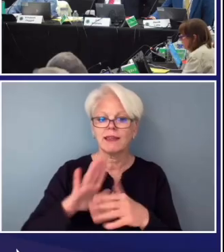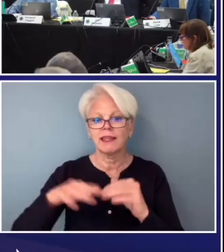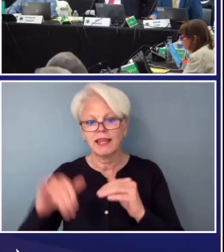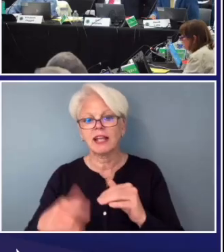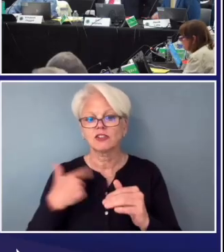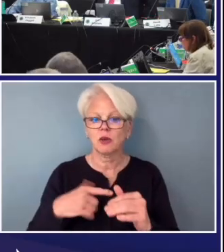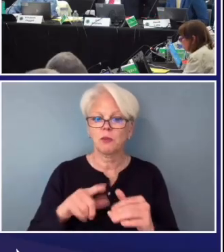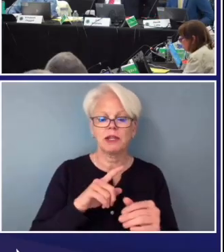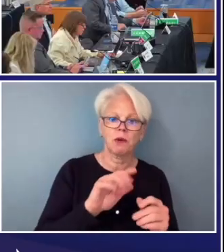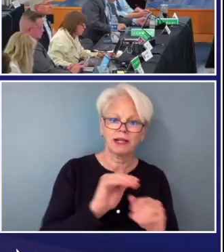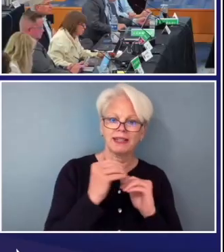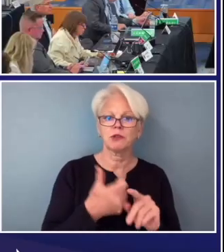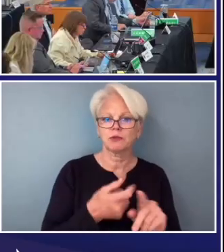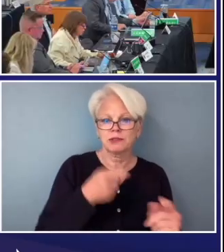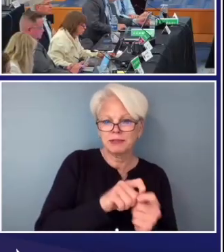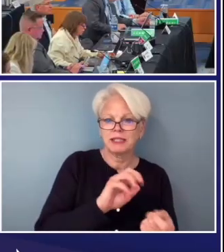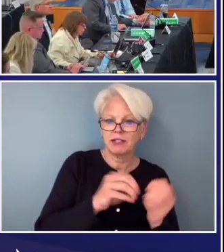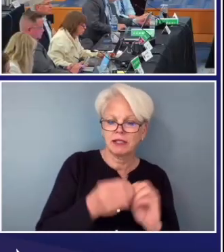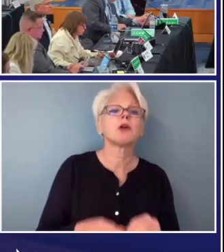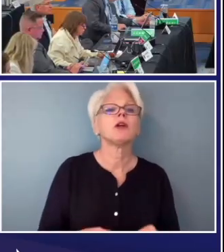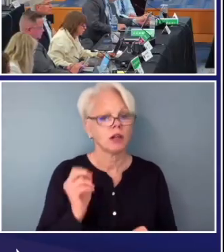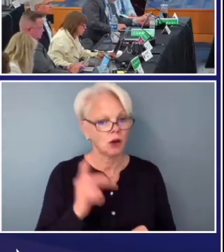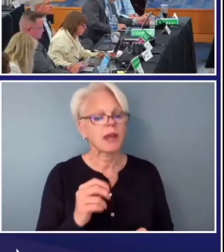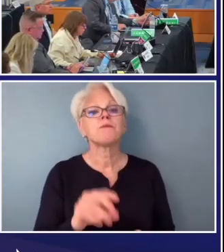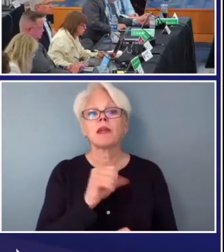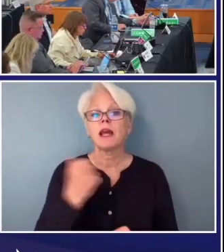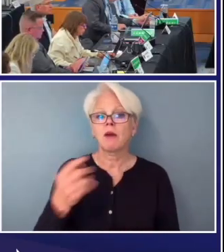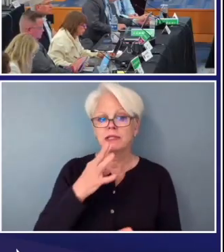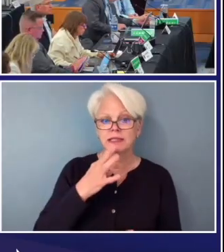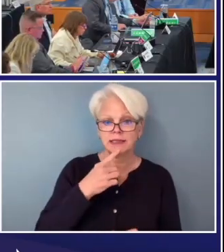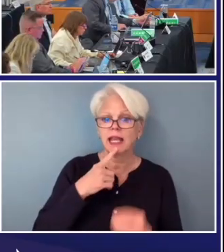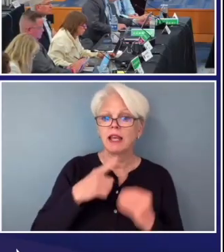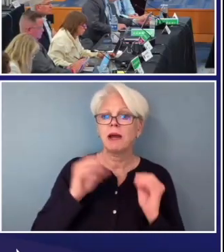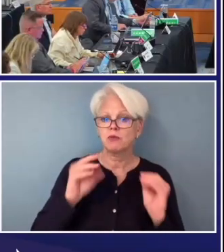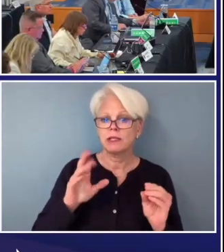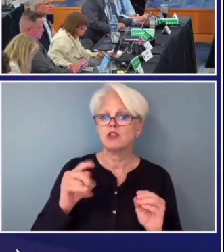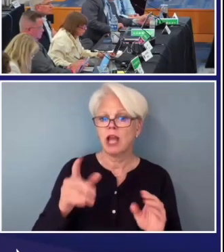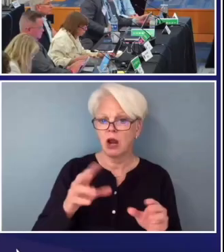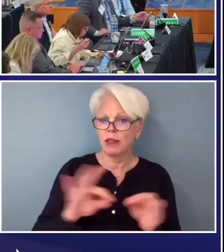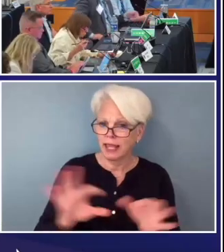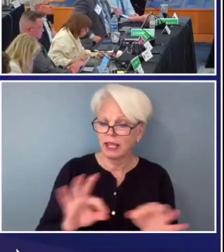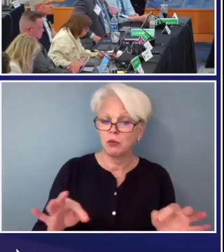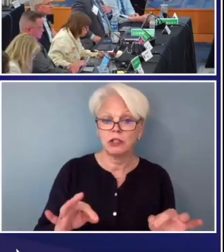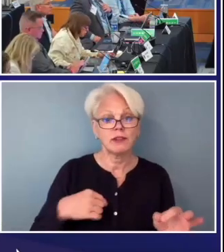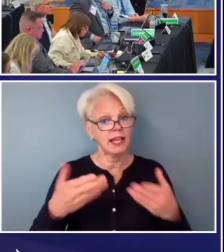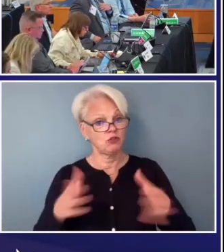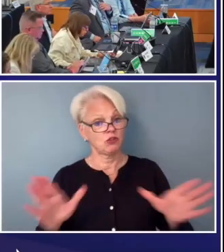And then the other thing I just wanted to say on the teachout language, which I think is, you know, generally speaking, really, appreciate it, support it.